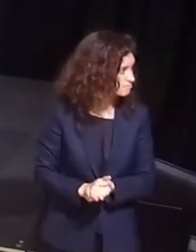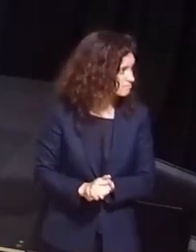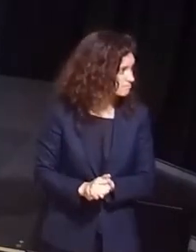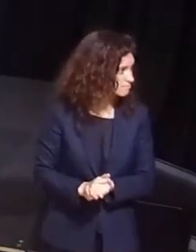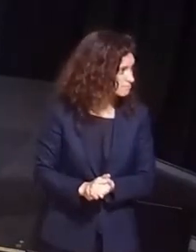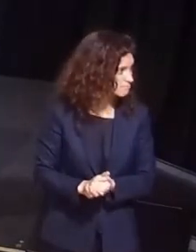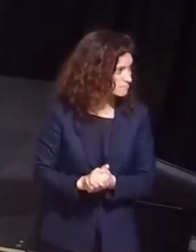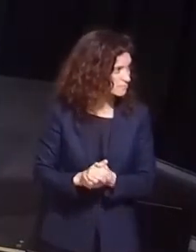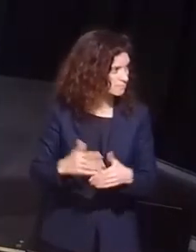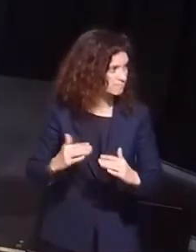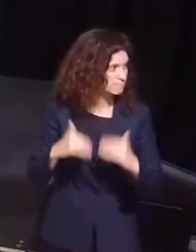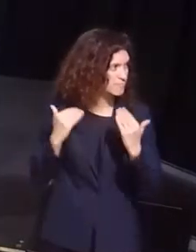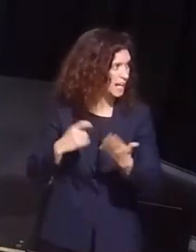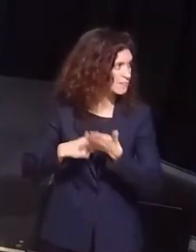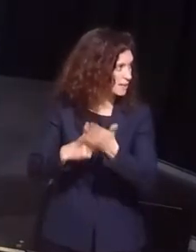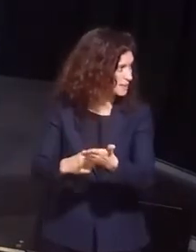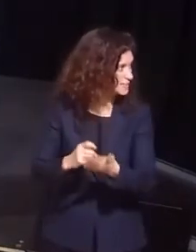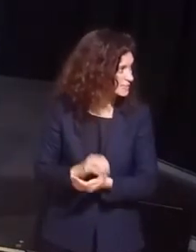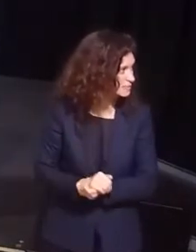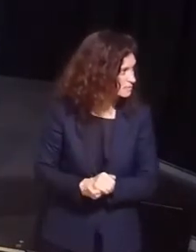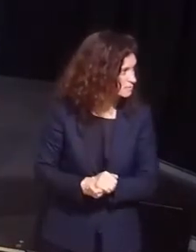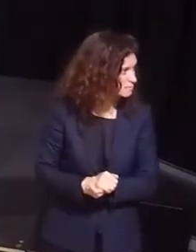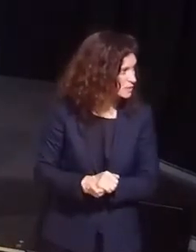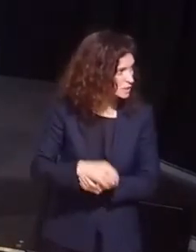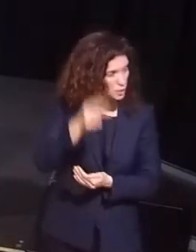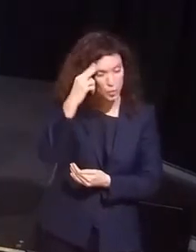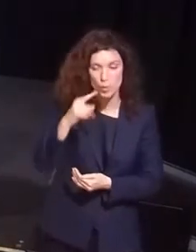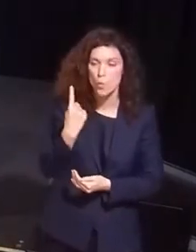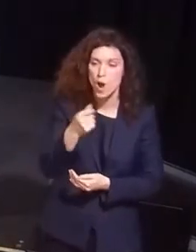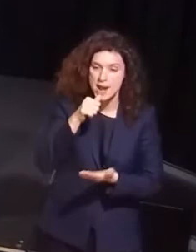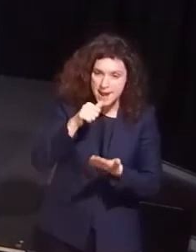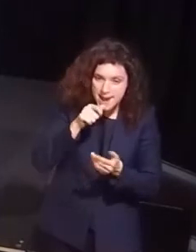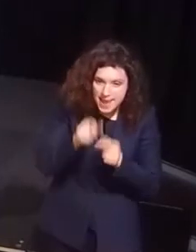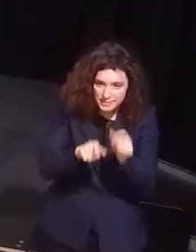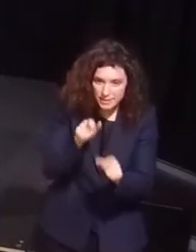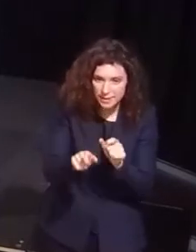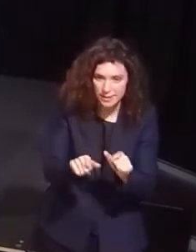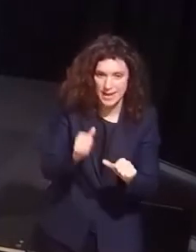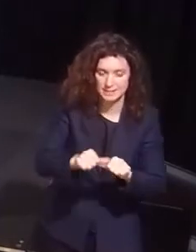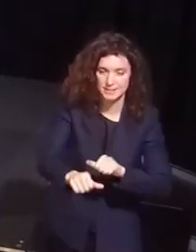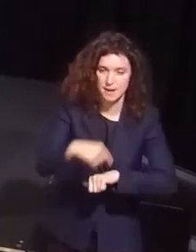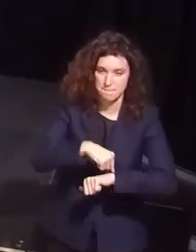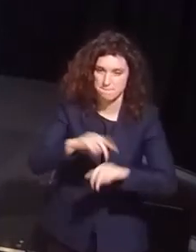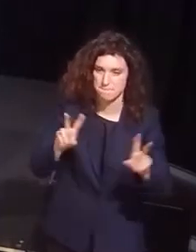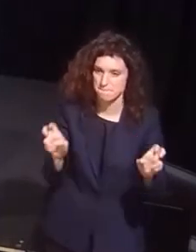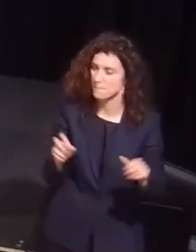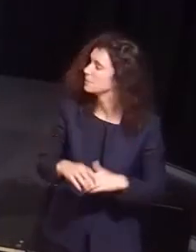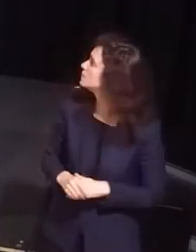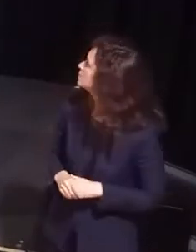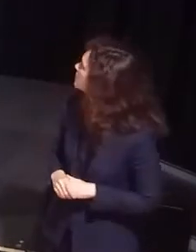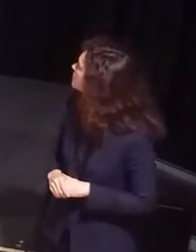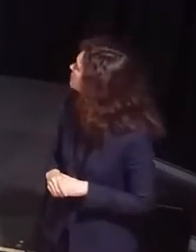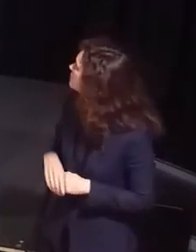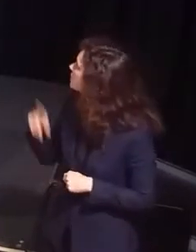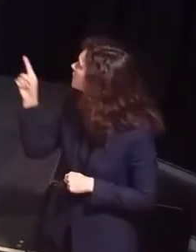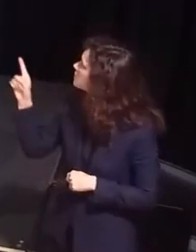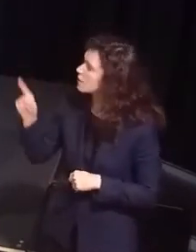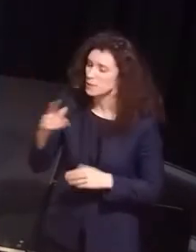And this is the commercialisation of reduced communicators, scan and select communicators where you can get at anything.